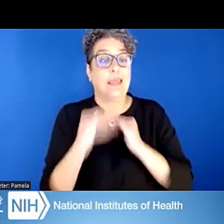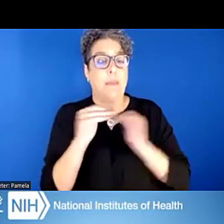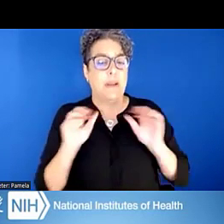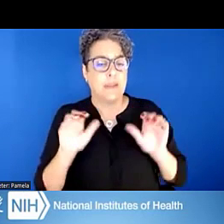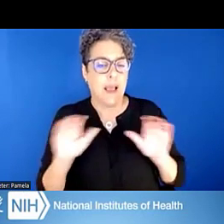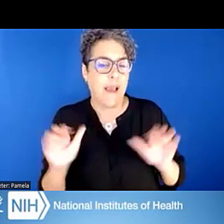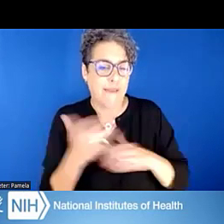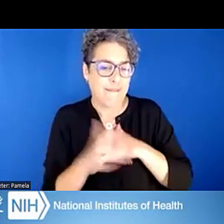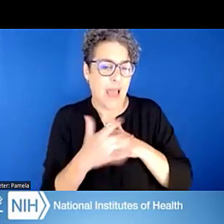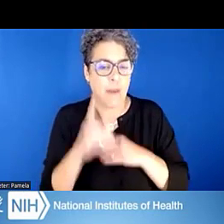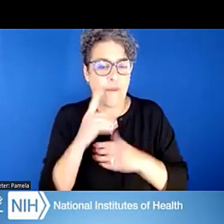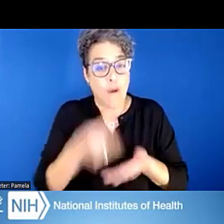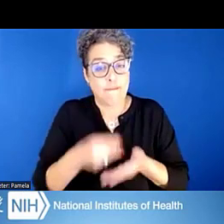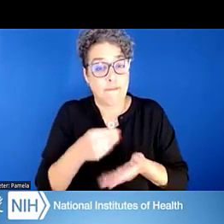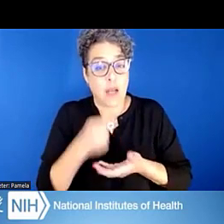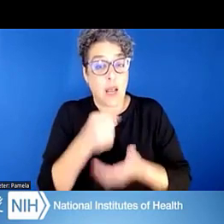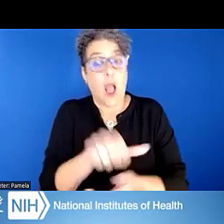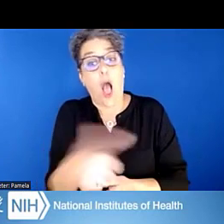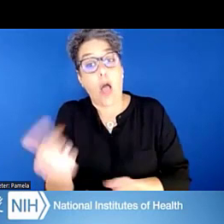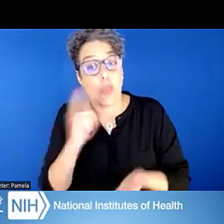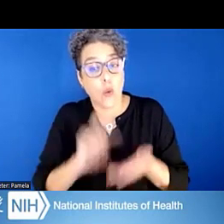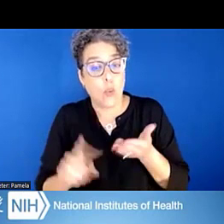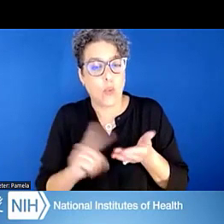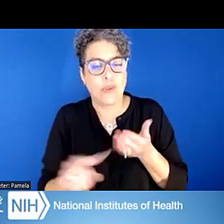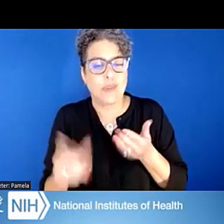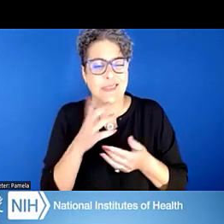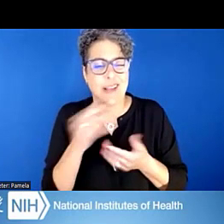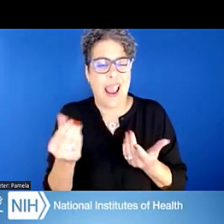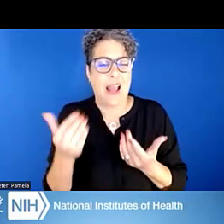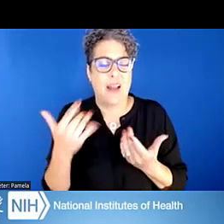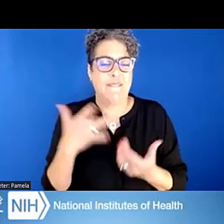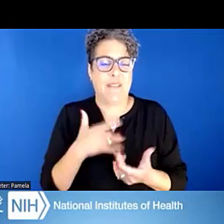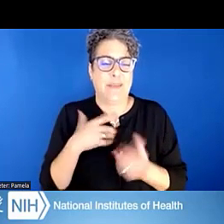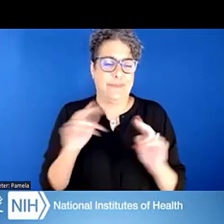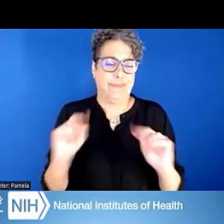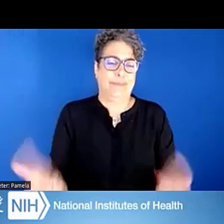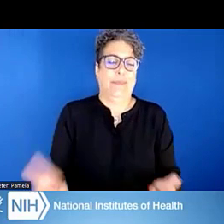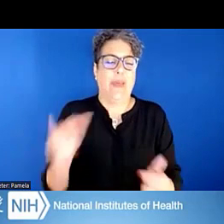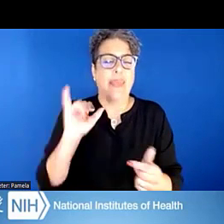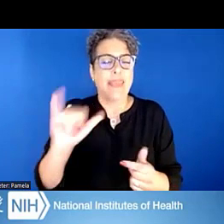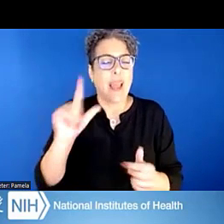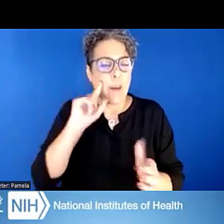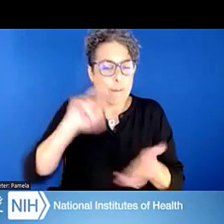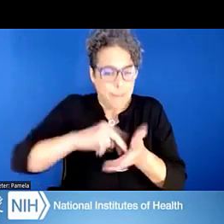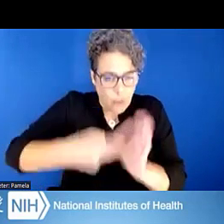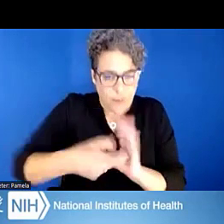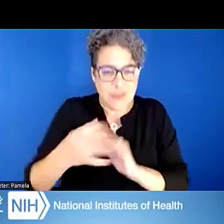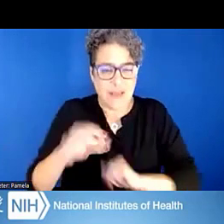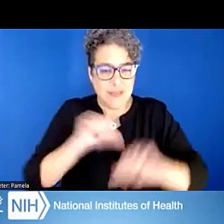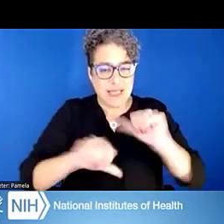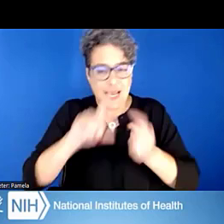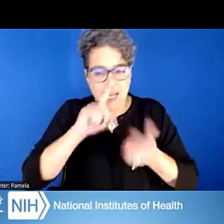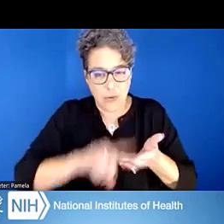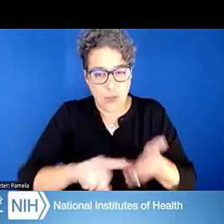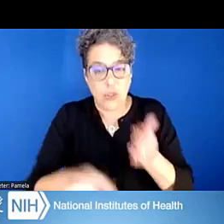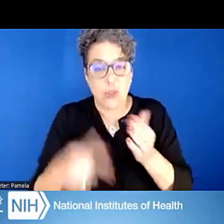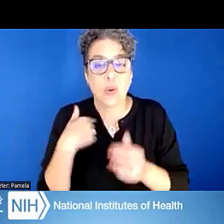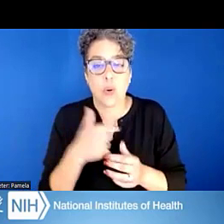the central purpose of scientific inquiry. We commend MGH, Massachusetts General Hospital, for disclosing the alleged false statements,